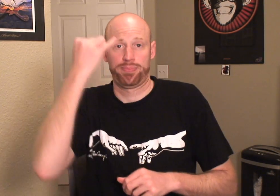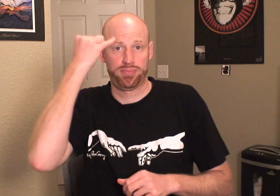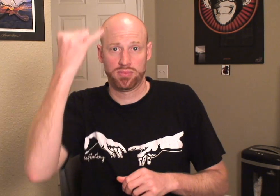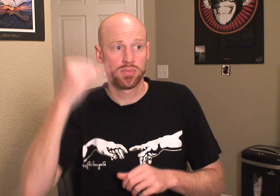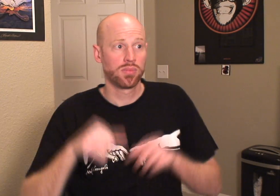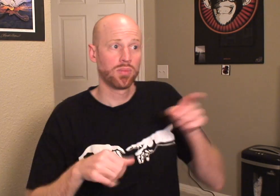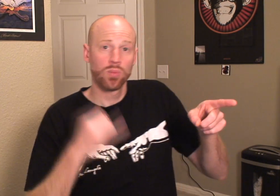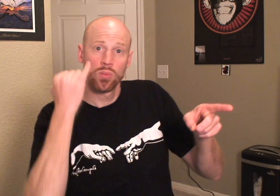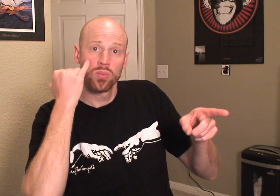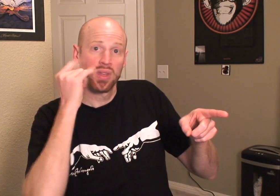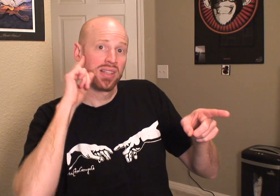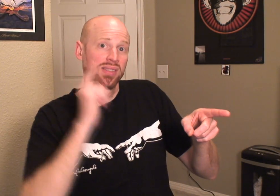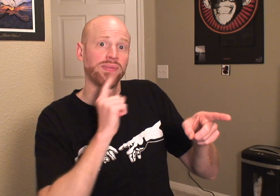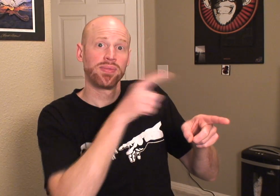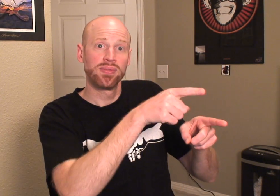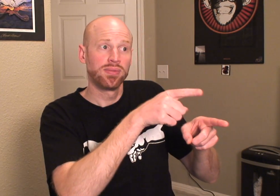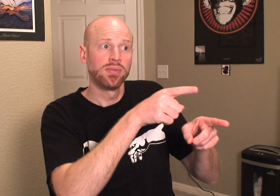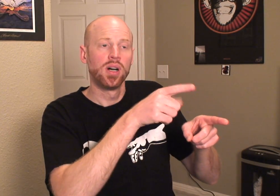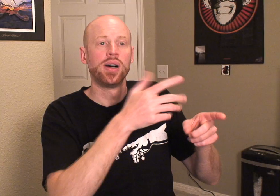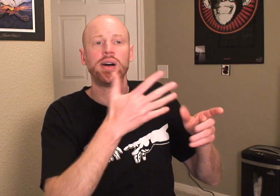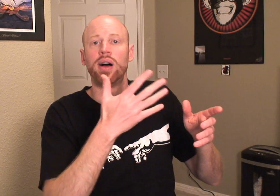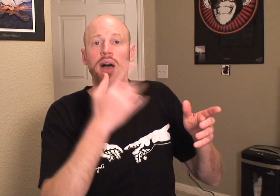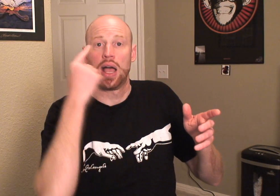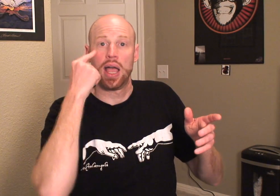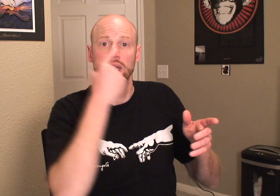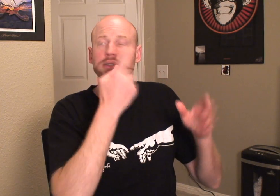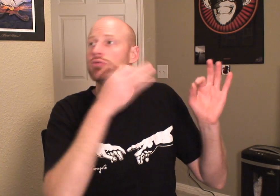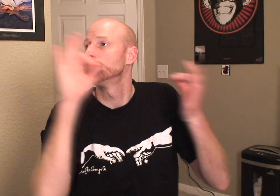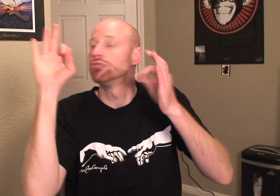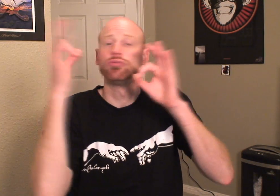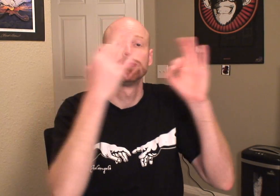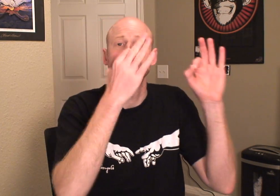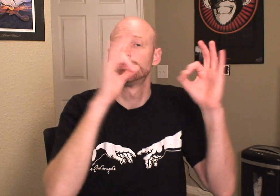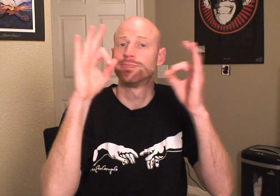When the deaf consumer is the one currently signing